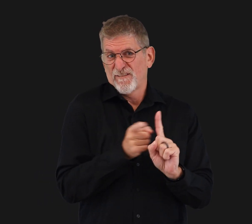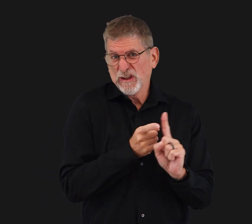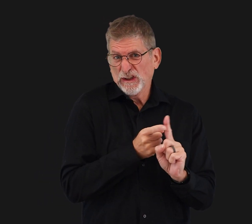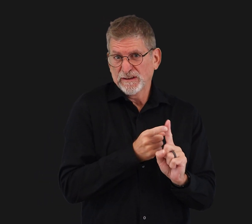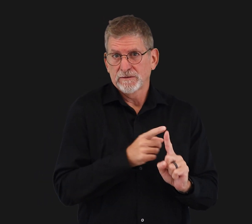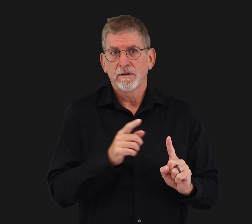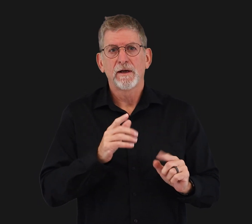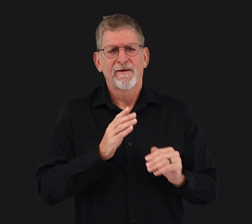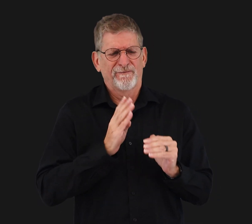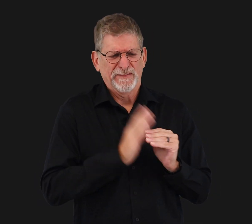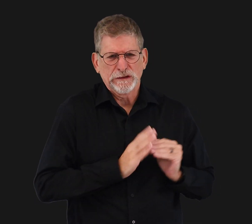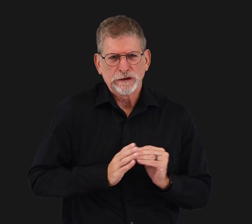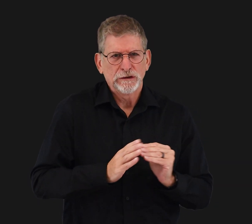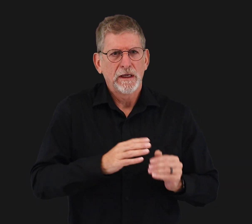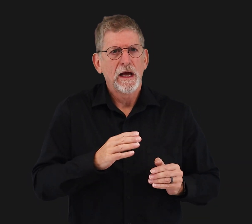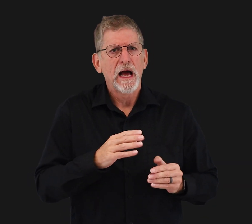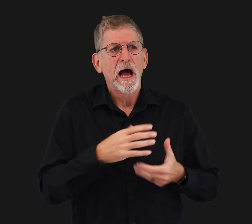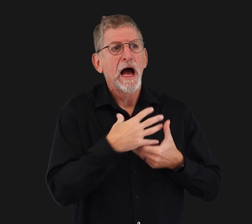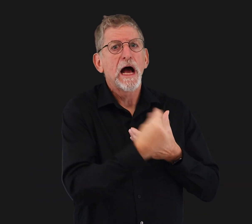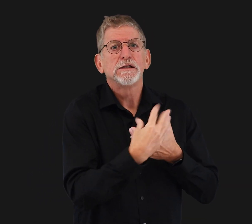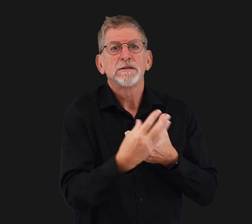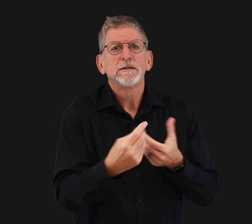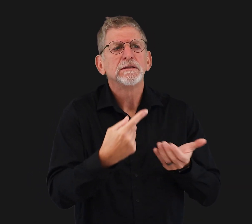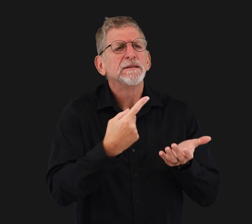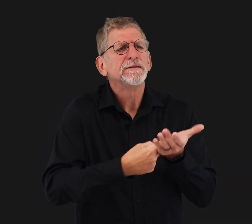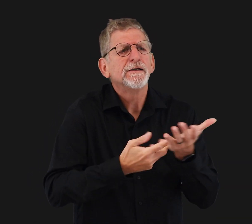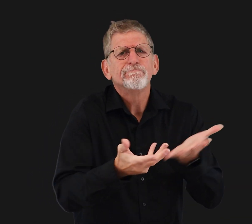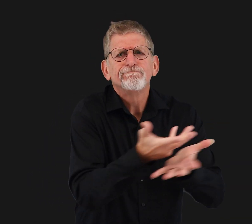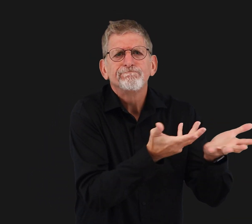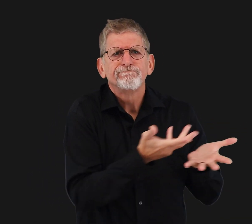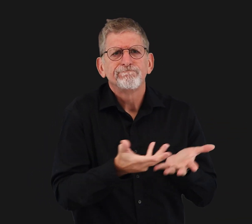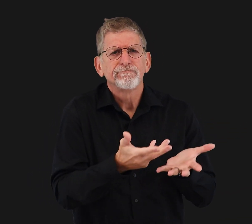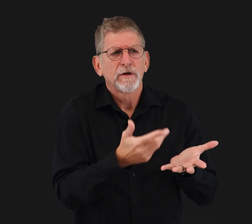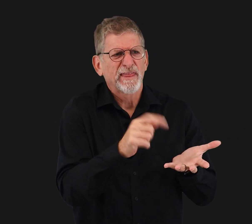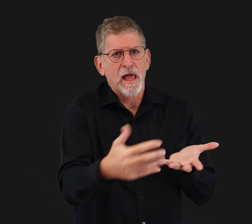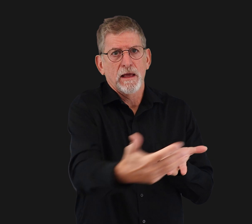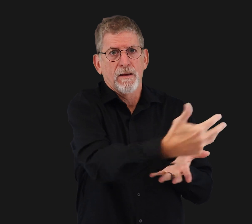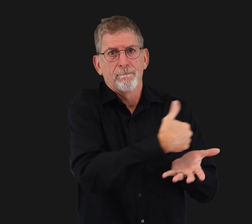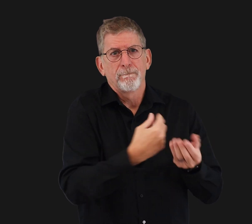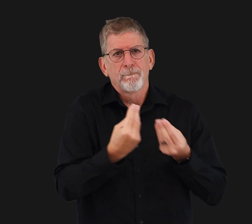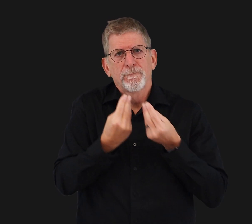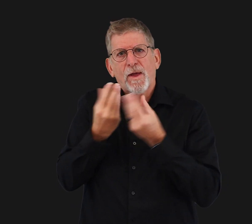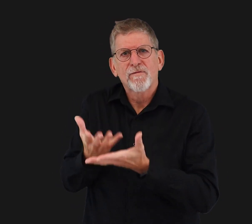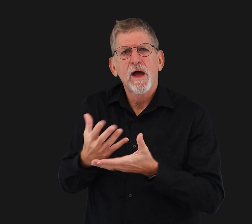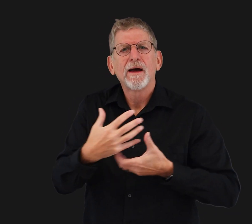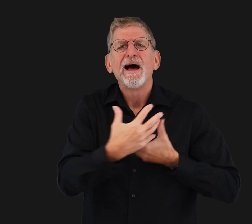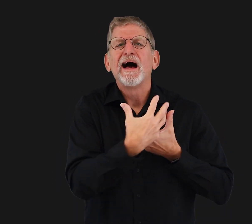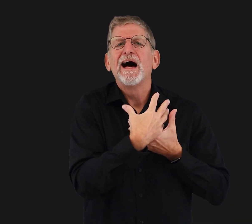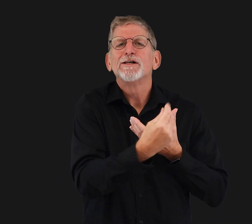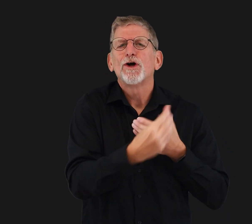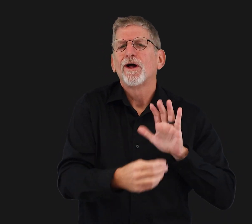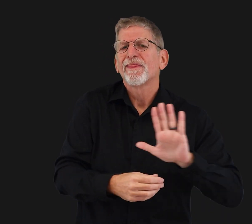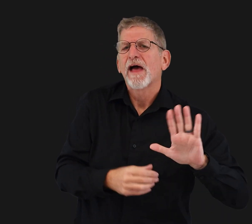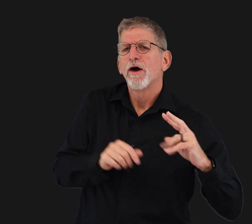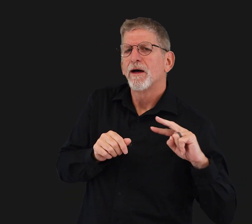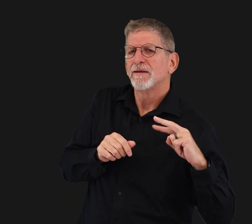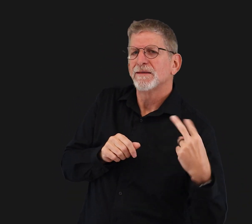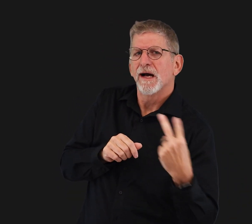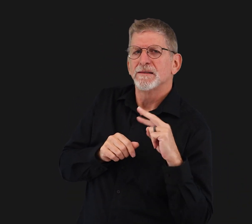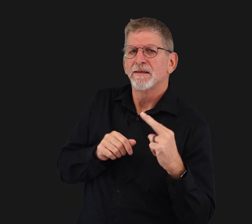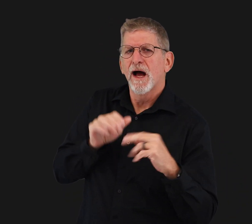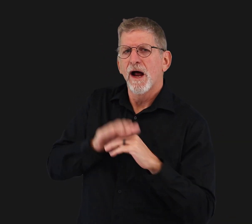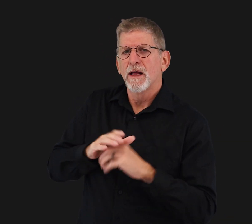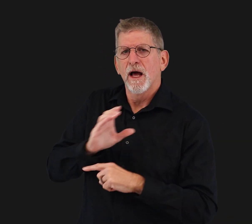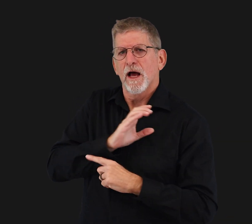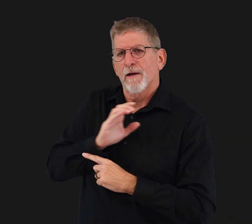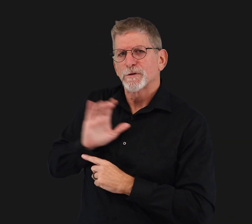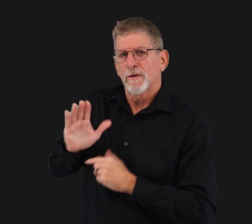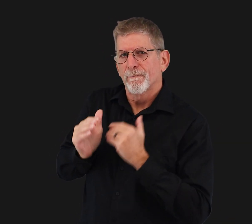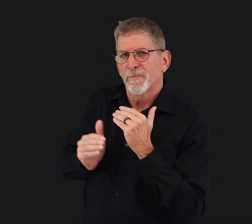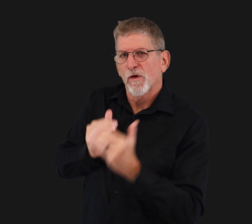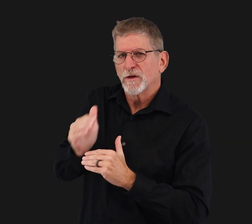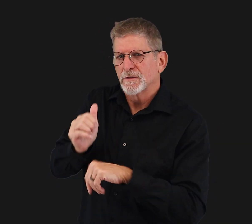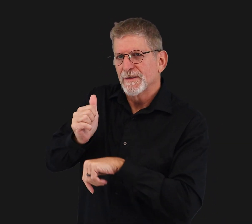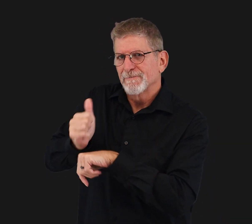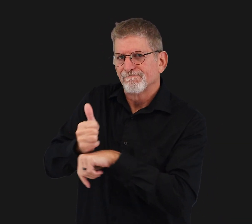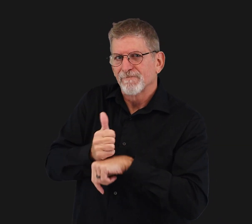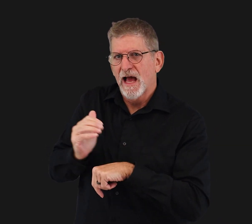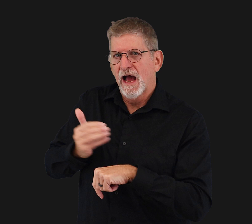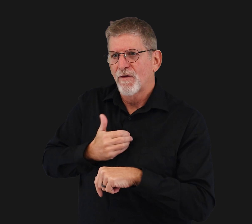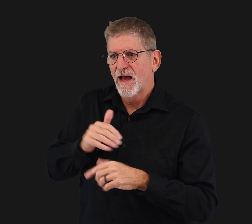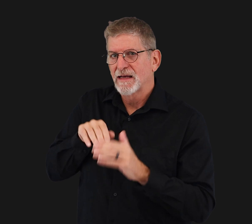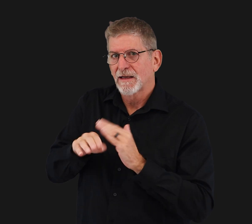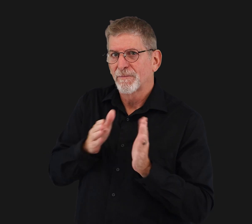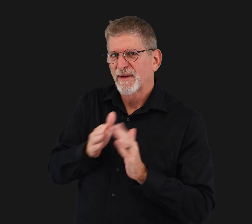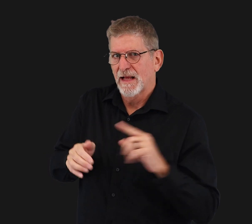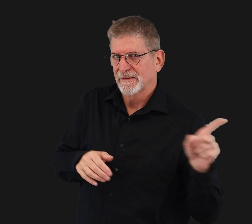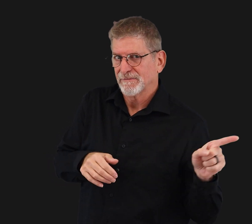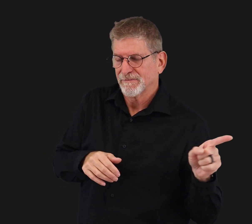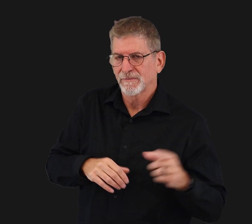First, we completed an external consultation to provide external insights on the Commission’s progress implementing our Accessibility Plan.